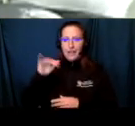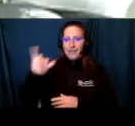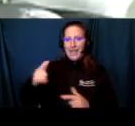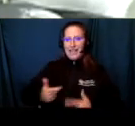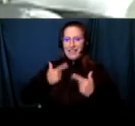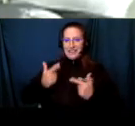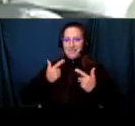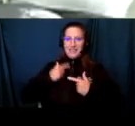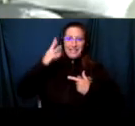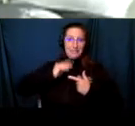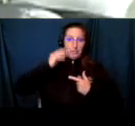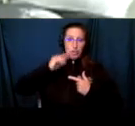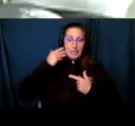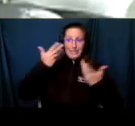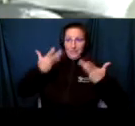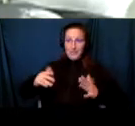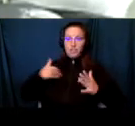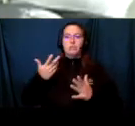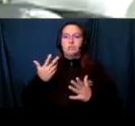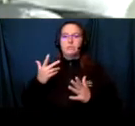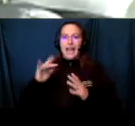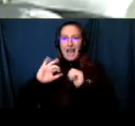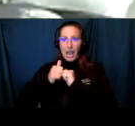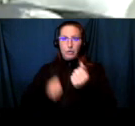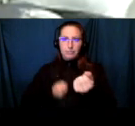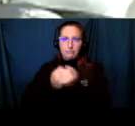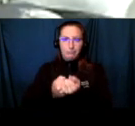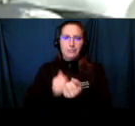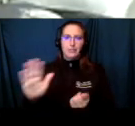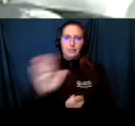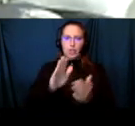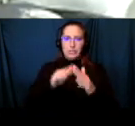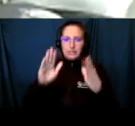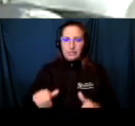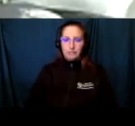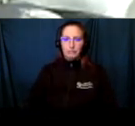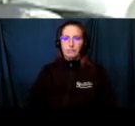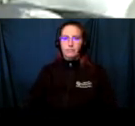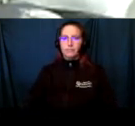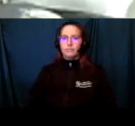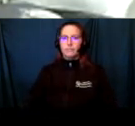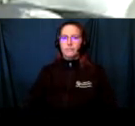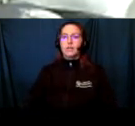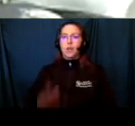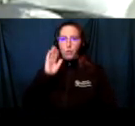to the system. So we will be looking to recruit deaf and hard of hearing role models.